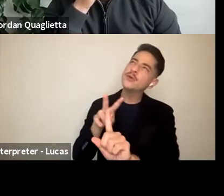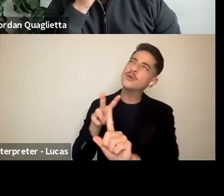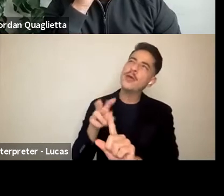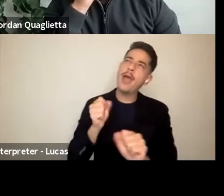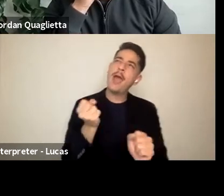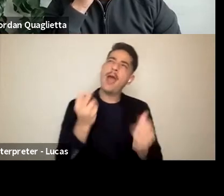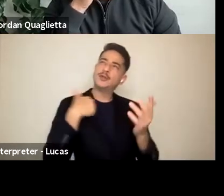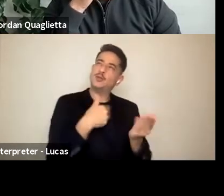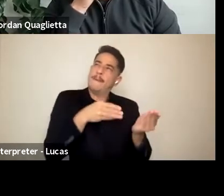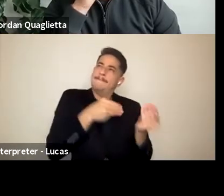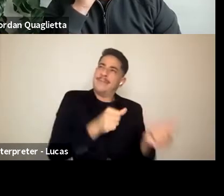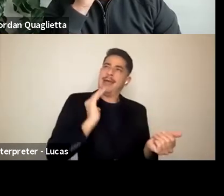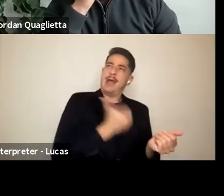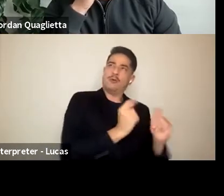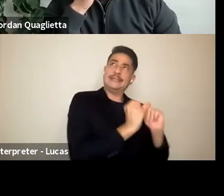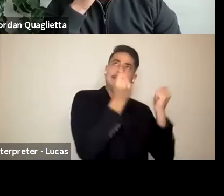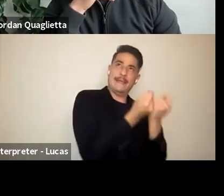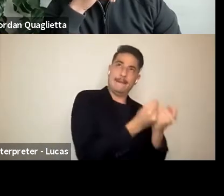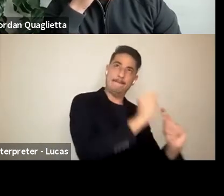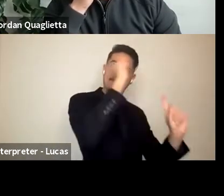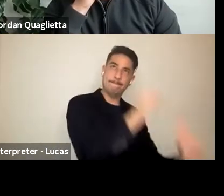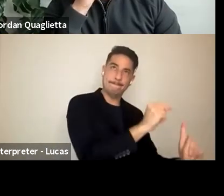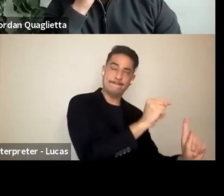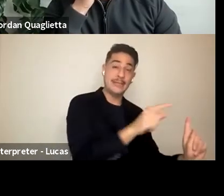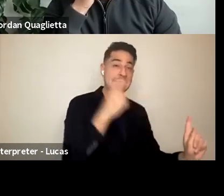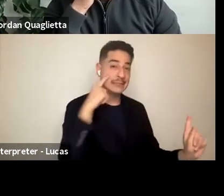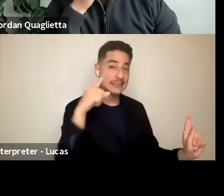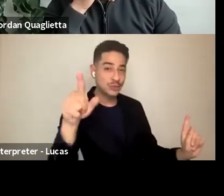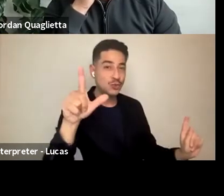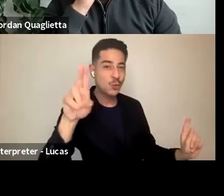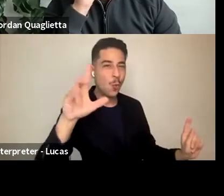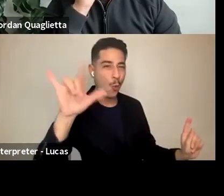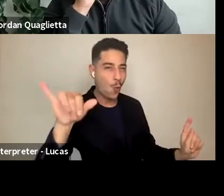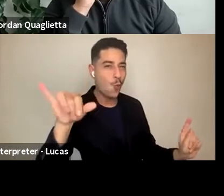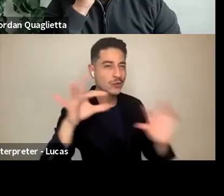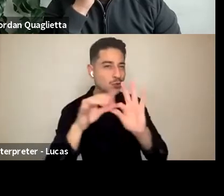our team? And that what you're mentioning right there makes a lot of sense, actually. Yeah.